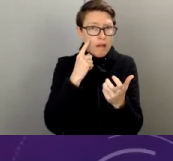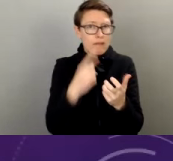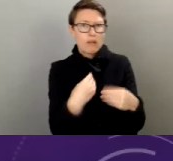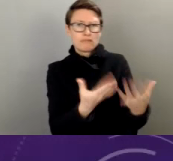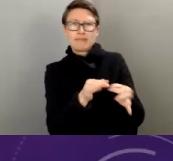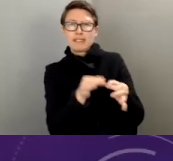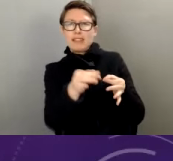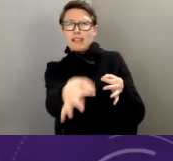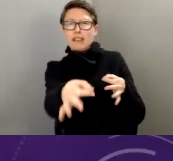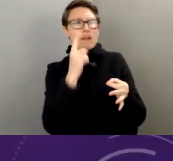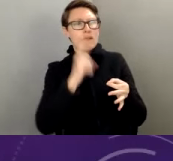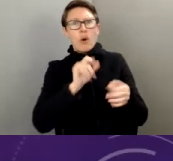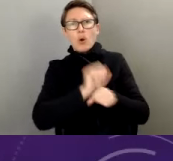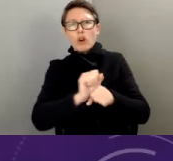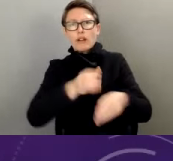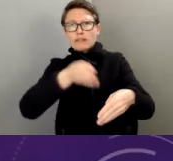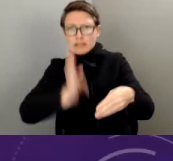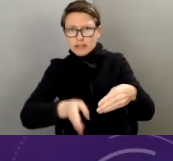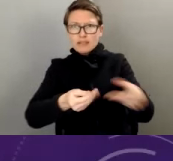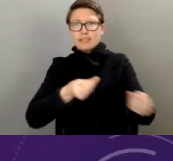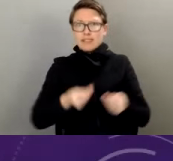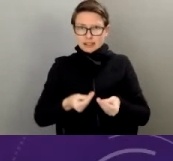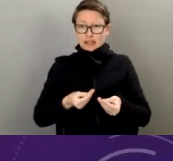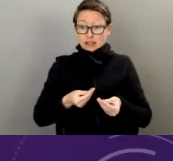for you to get your paperwork done and and turn it into me so I can upgrade